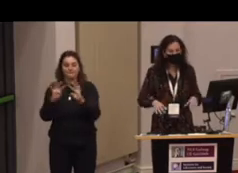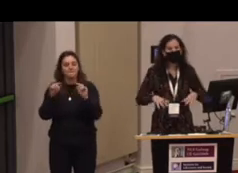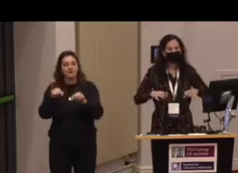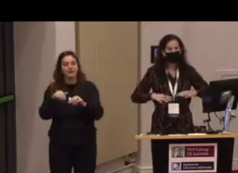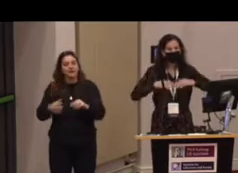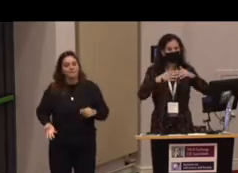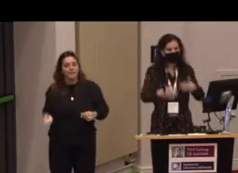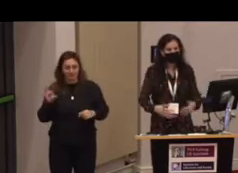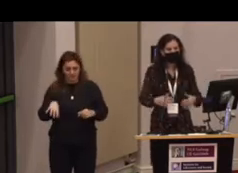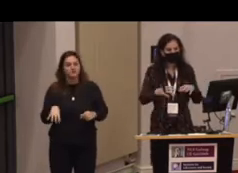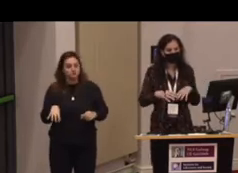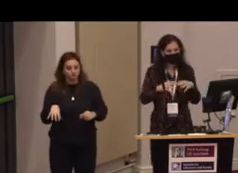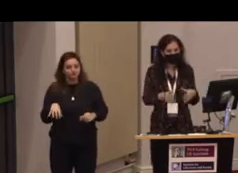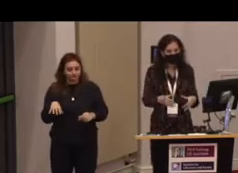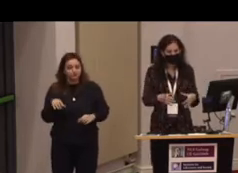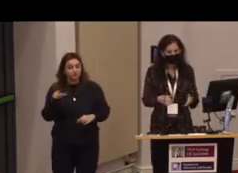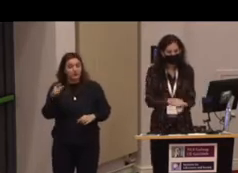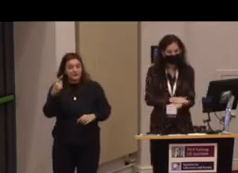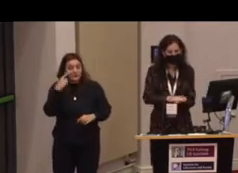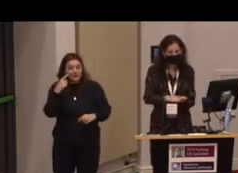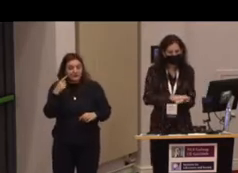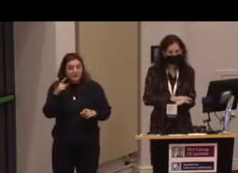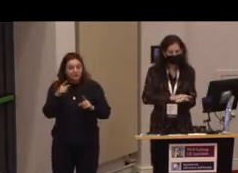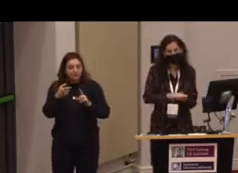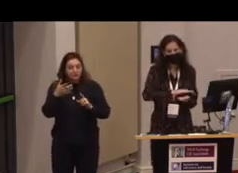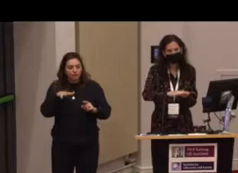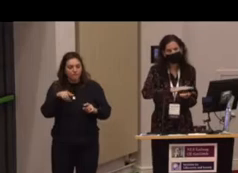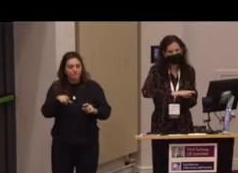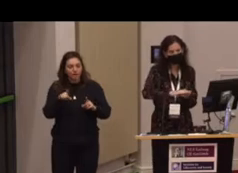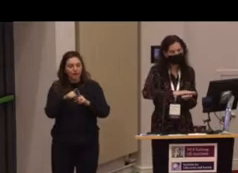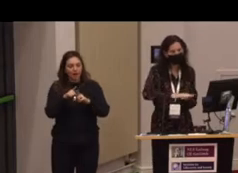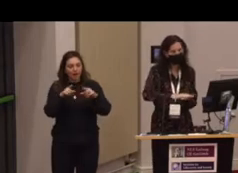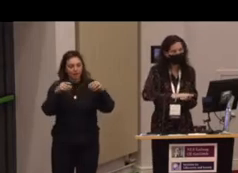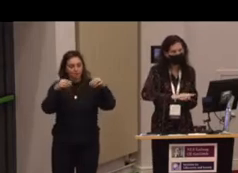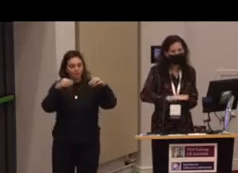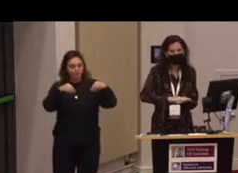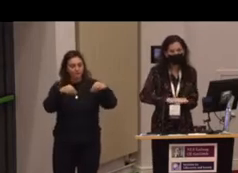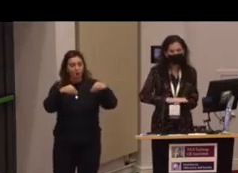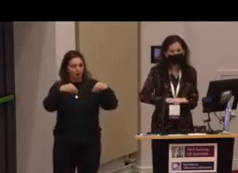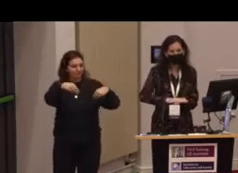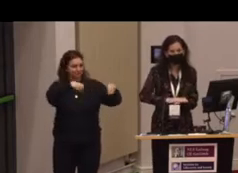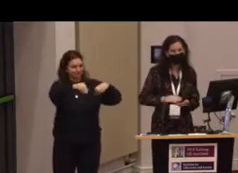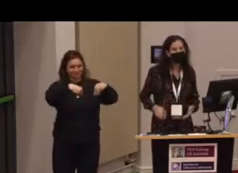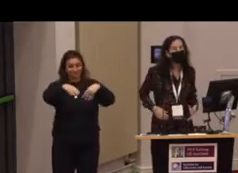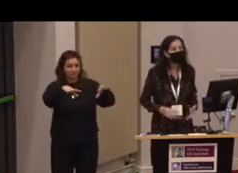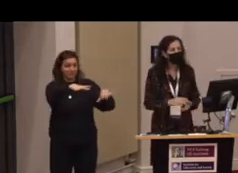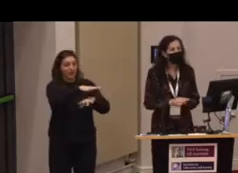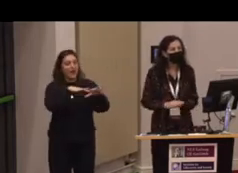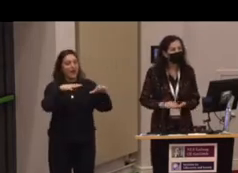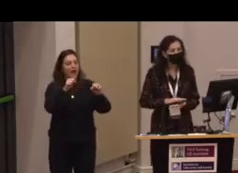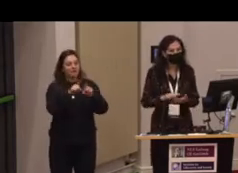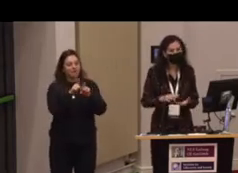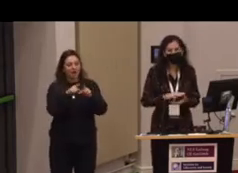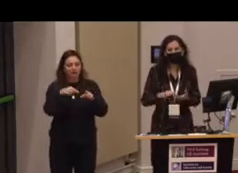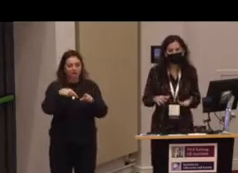device that can go across the top of a sporting plate in the latrine. The latrines we normally